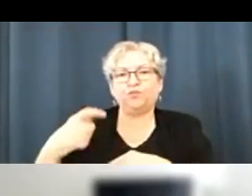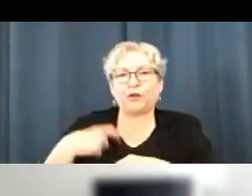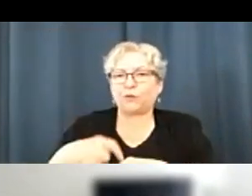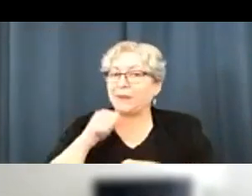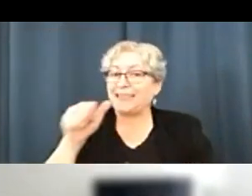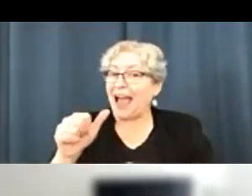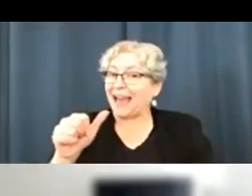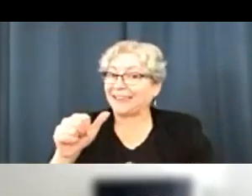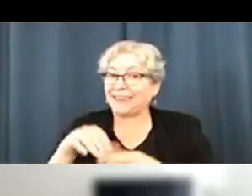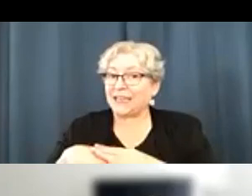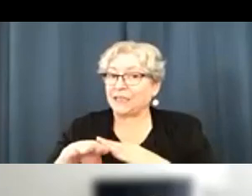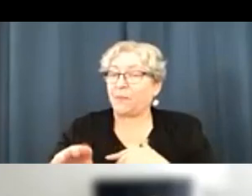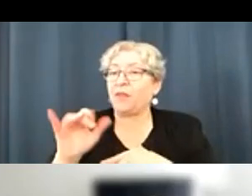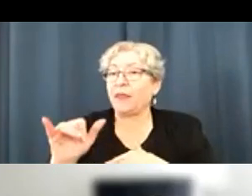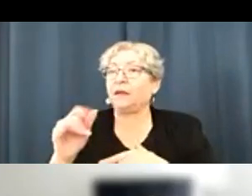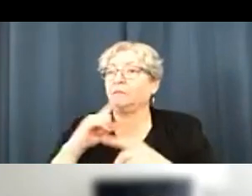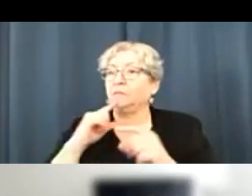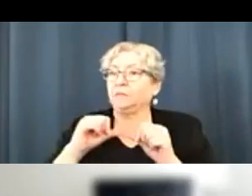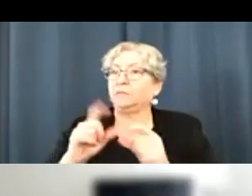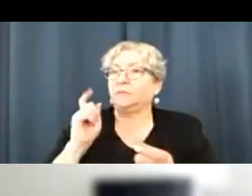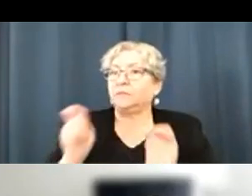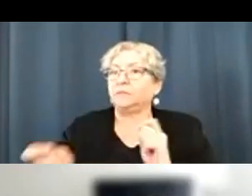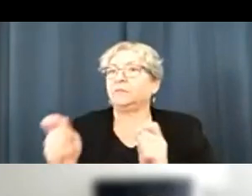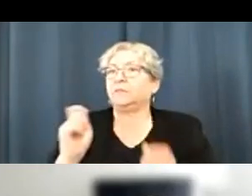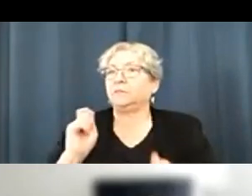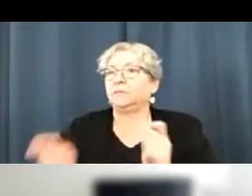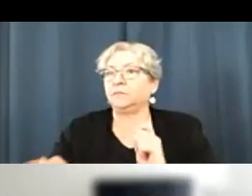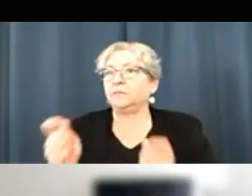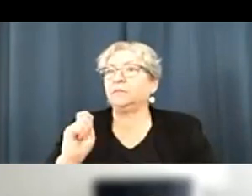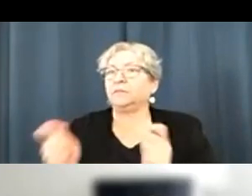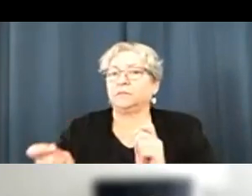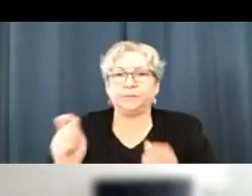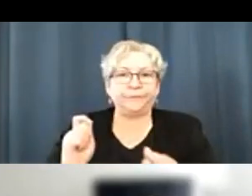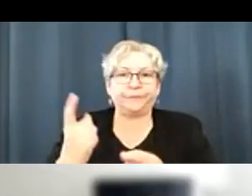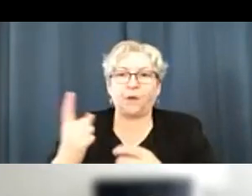that are constantly changing, constantly needing updated